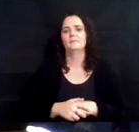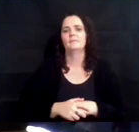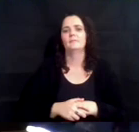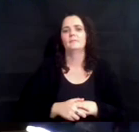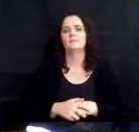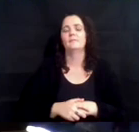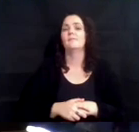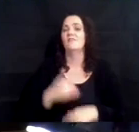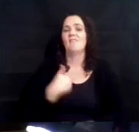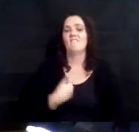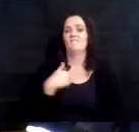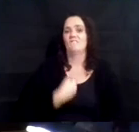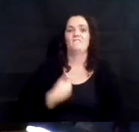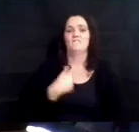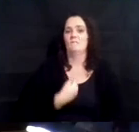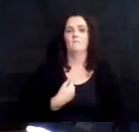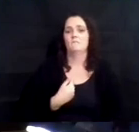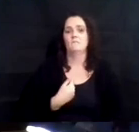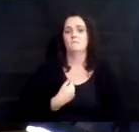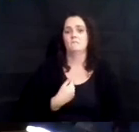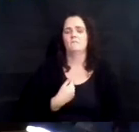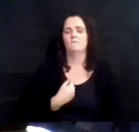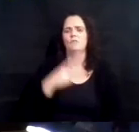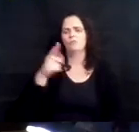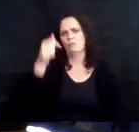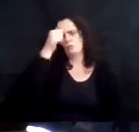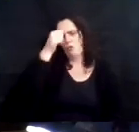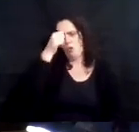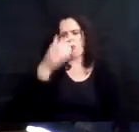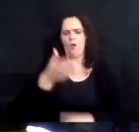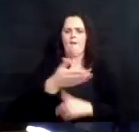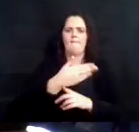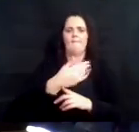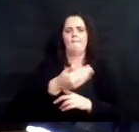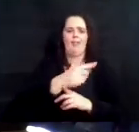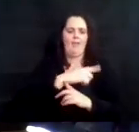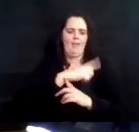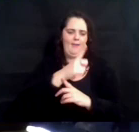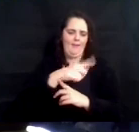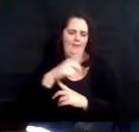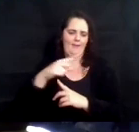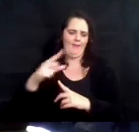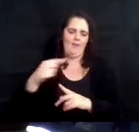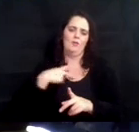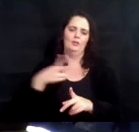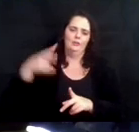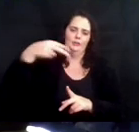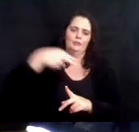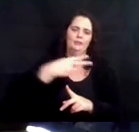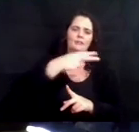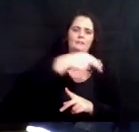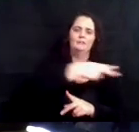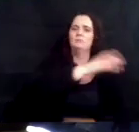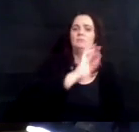I'm not even gonna cut those curves, I'm just gonna cut one straight line that